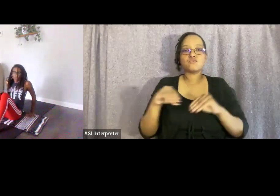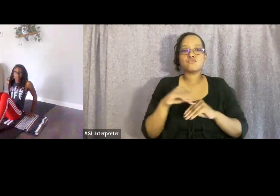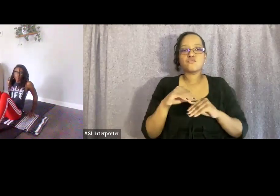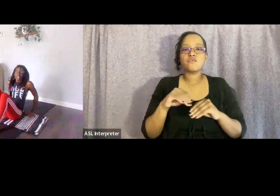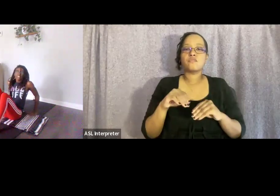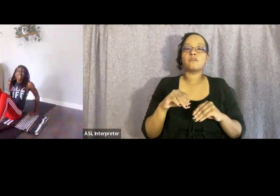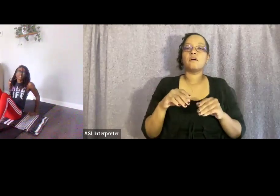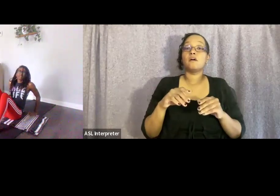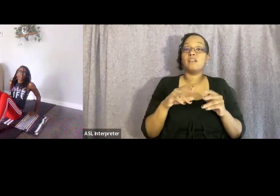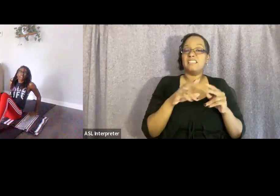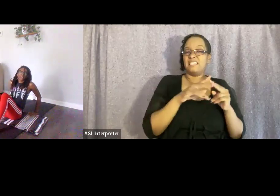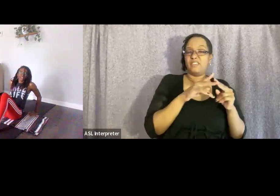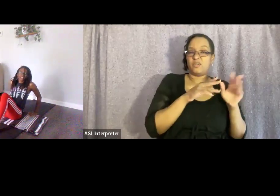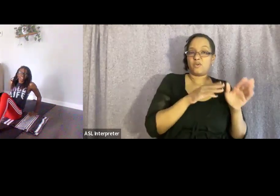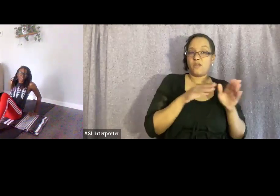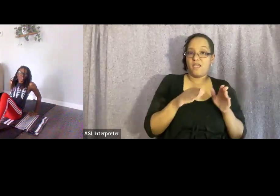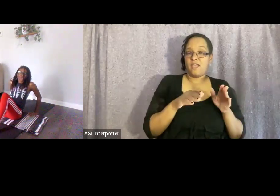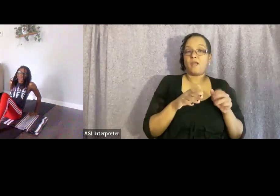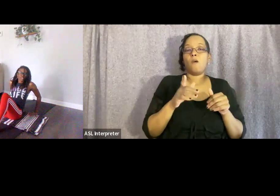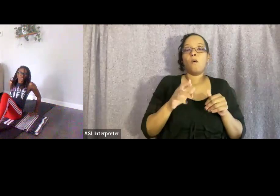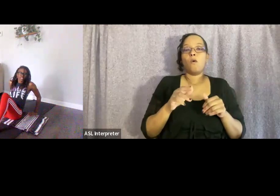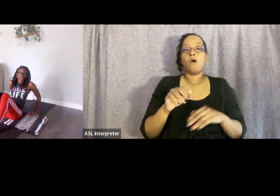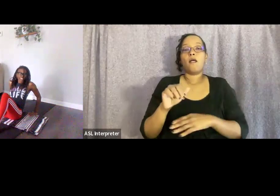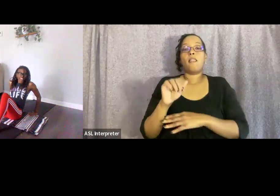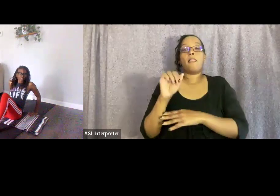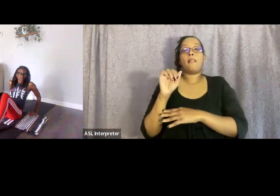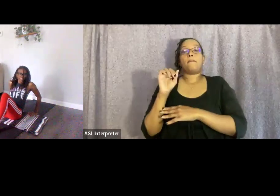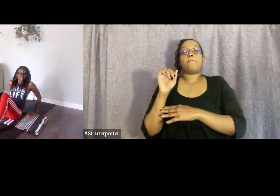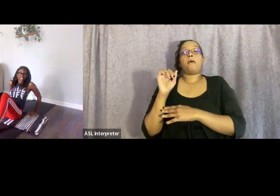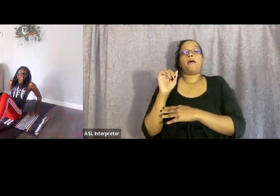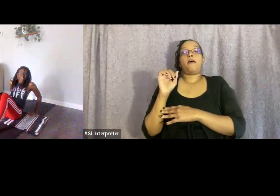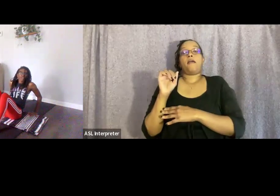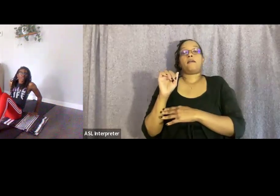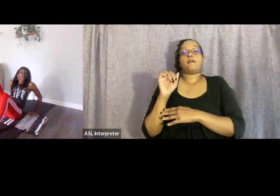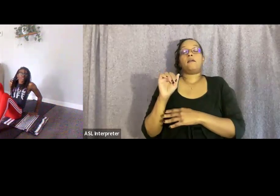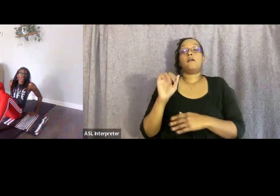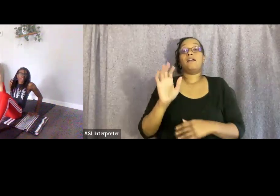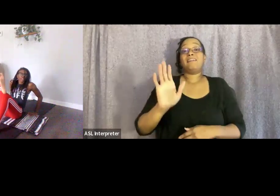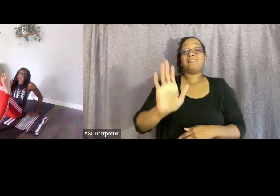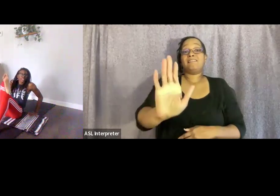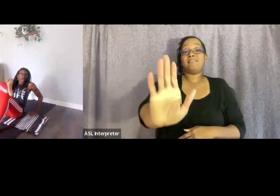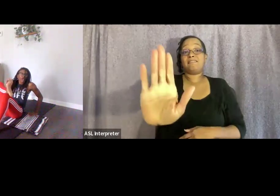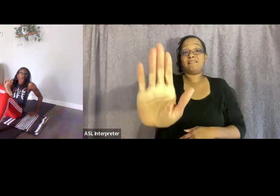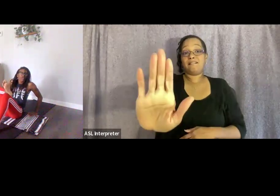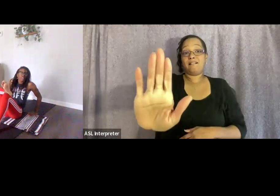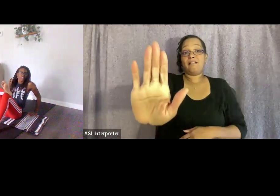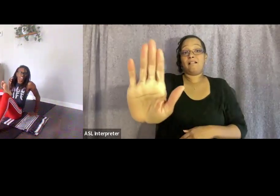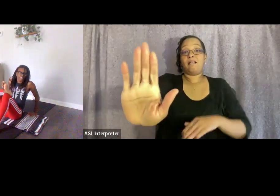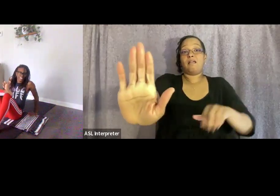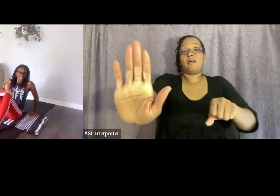Or lean back a little, stretch your right heel away, and then cross your right foot over your left knee.